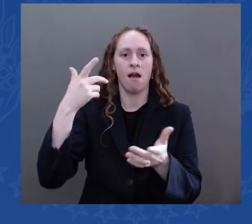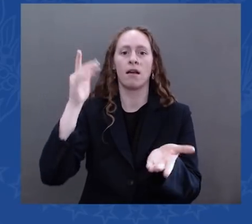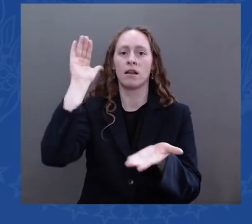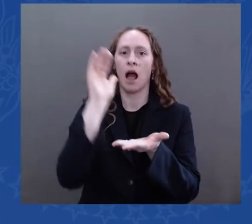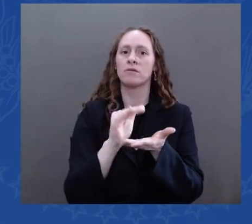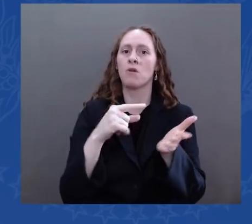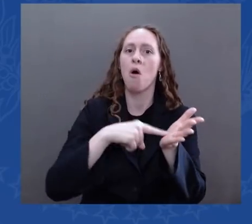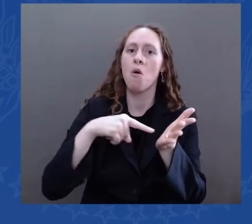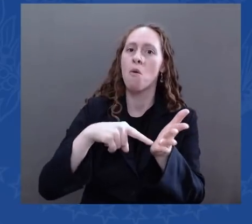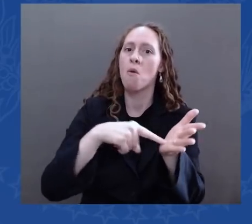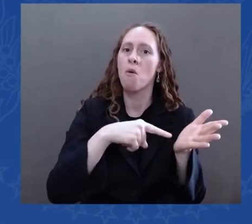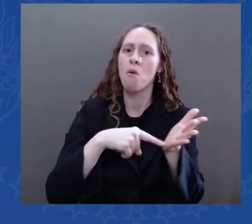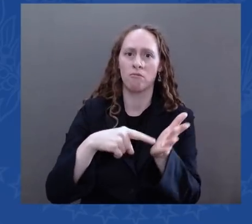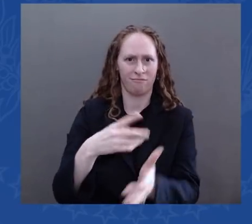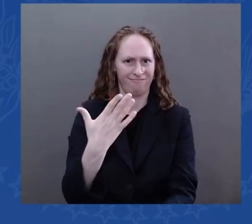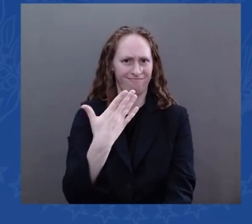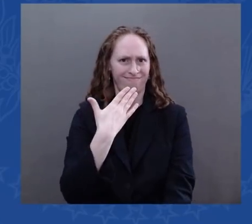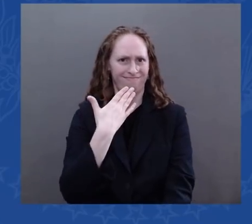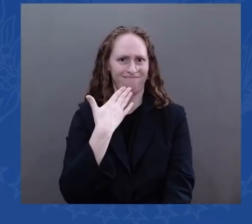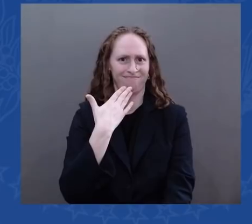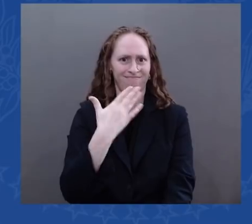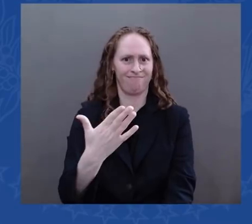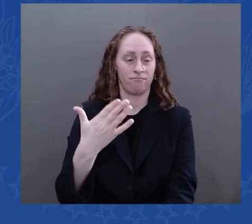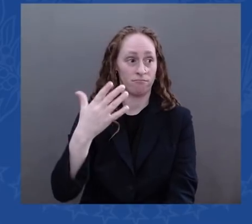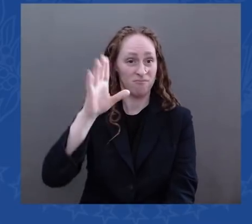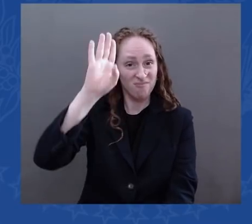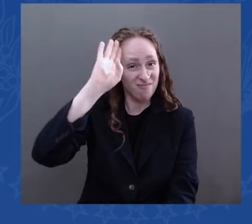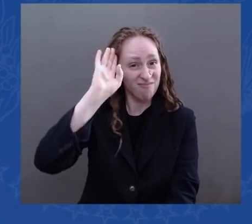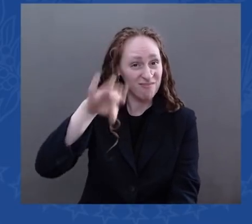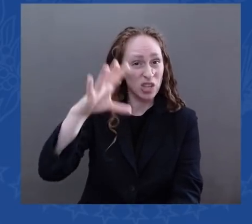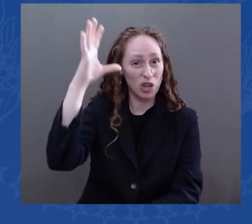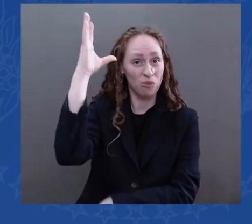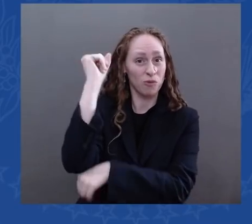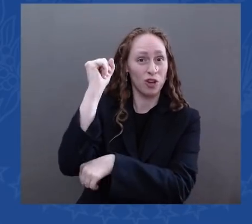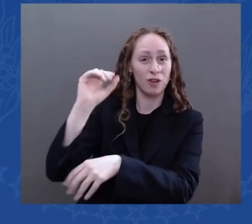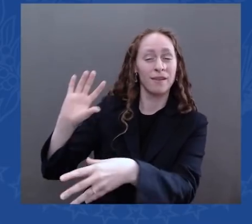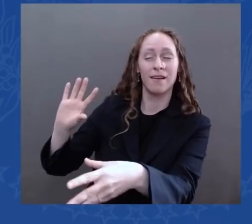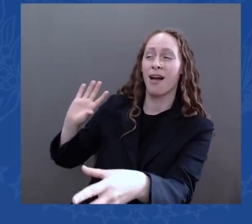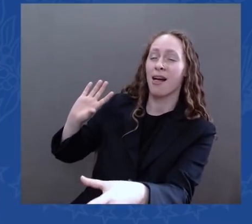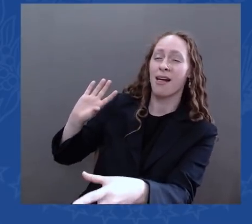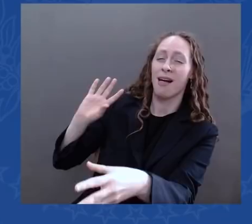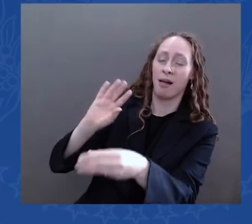And here's how we're achieving it -- this record deficit reduction: First, we're growing the economy.